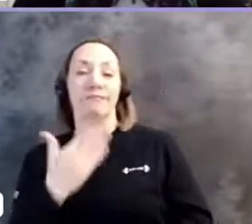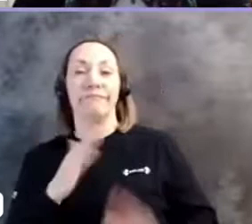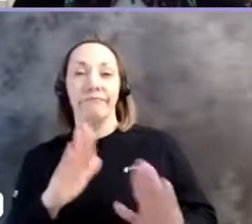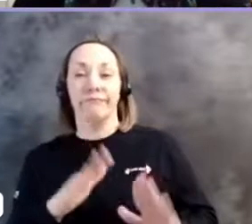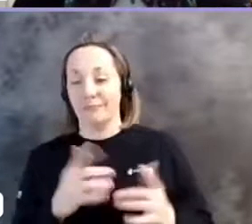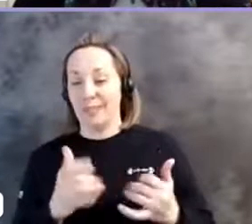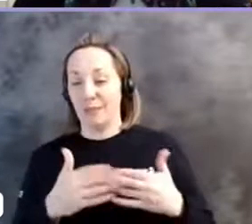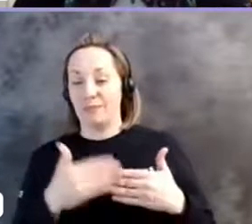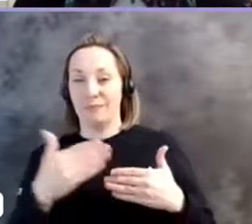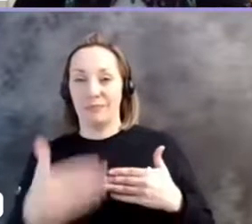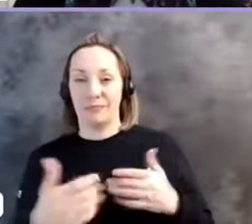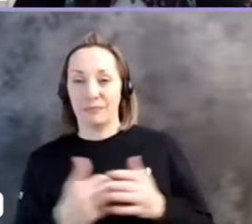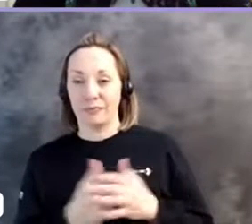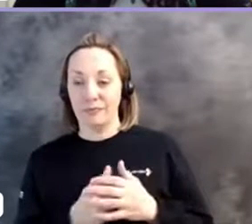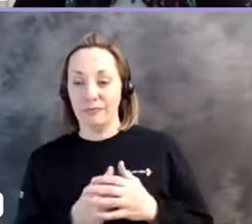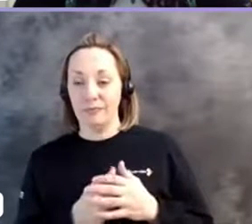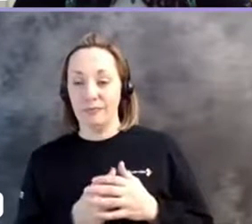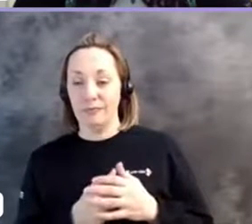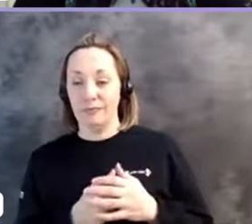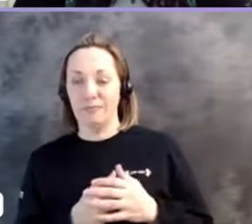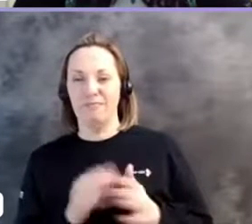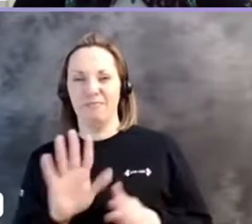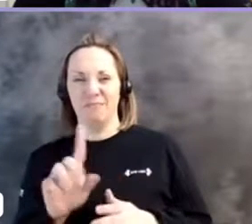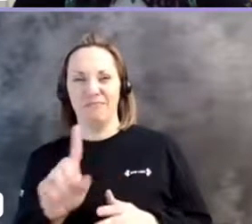great for me, building that from scratch.